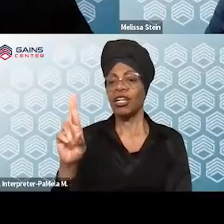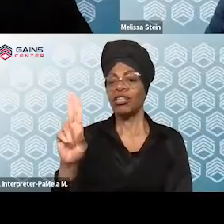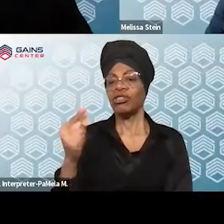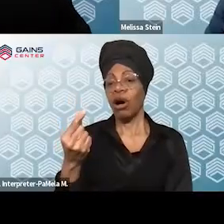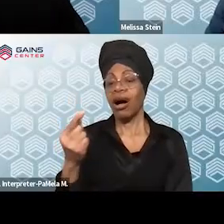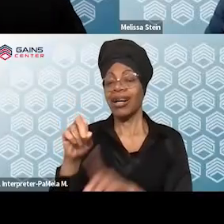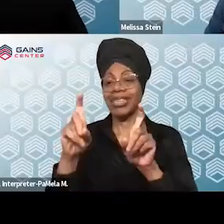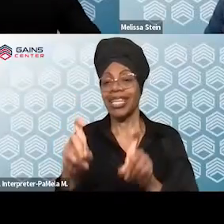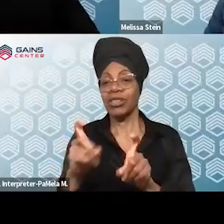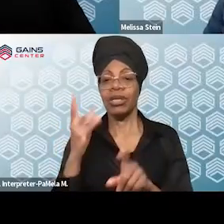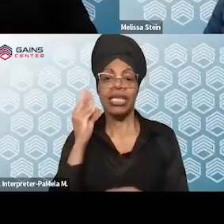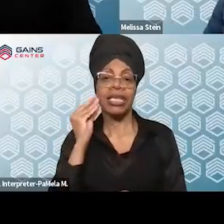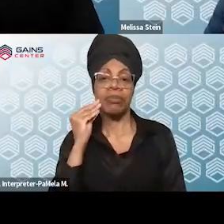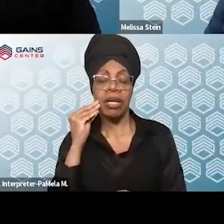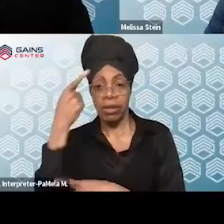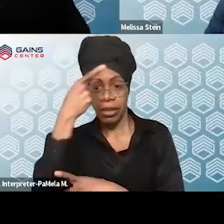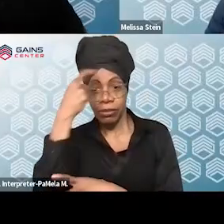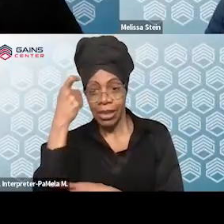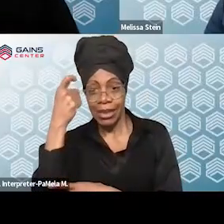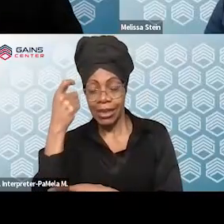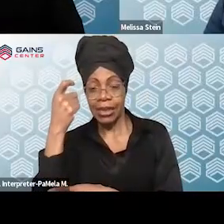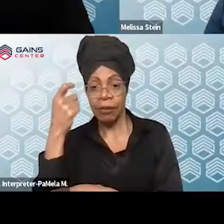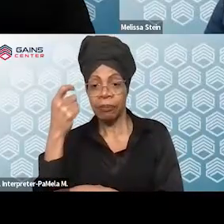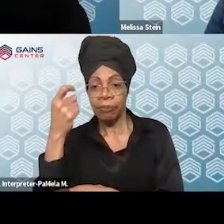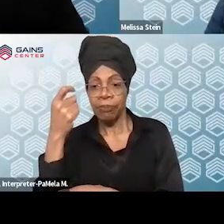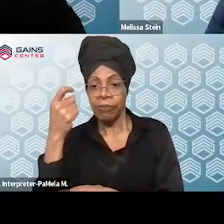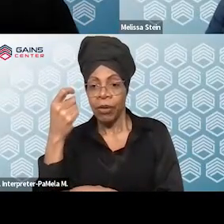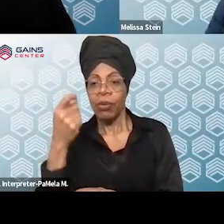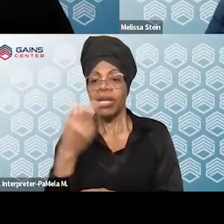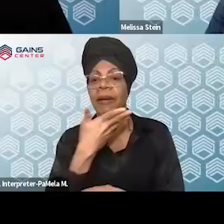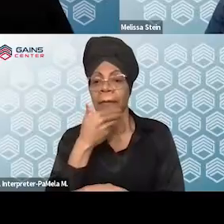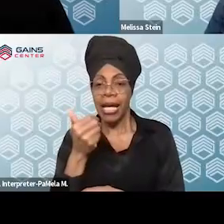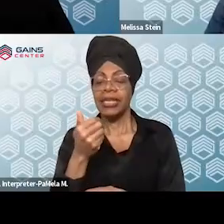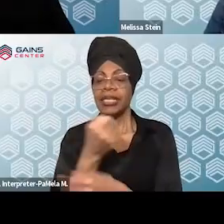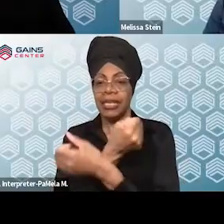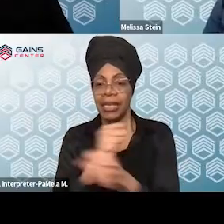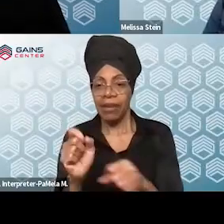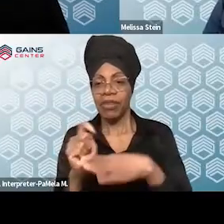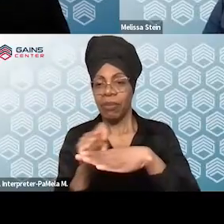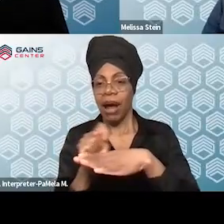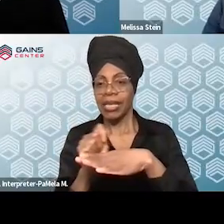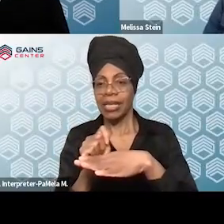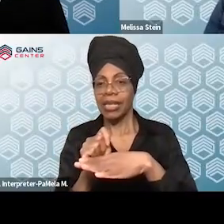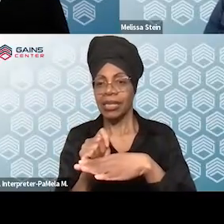in light of the best practice standards? Yeah, I'm just gonna stress this again,